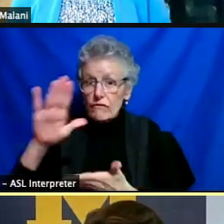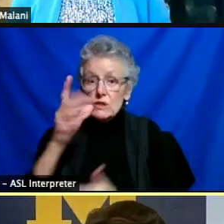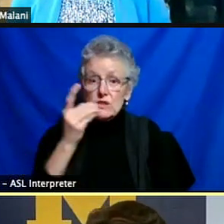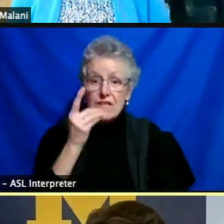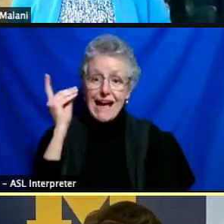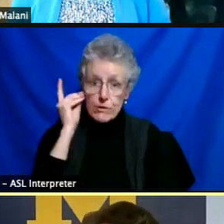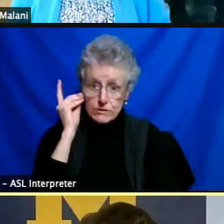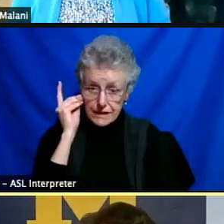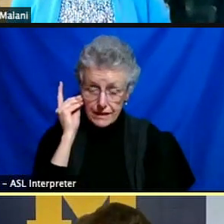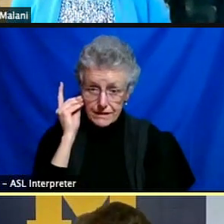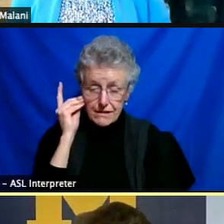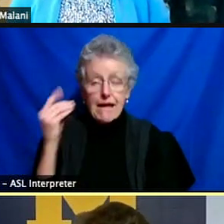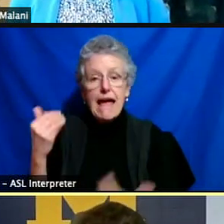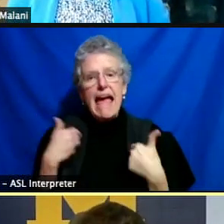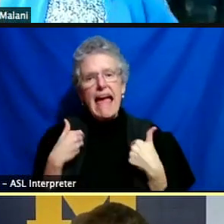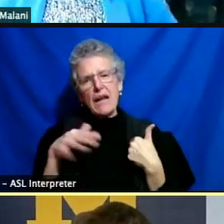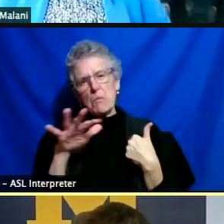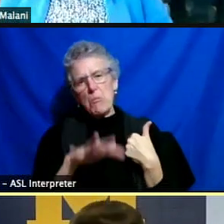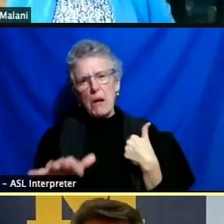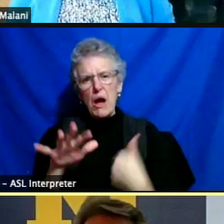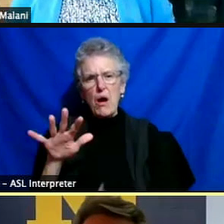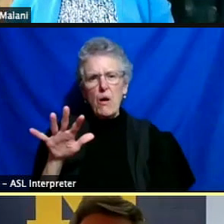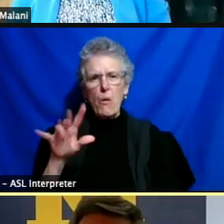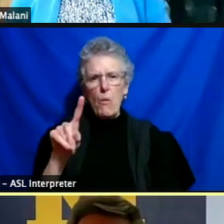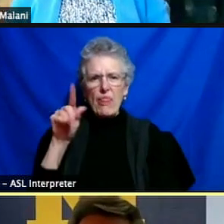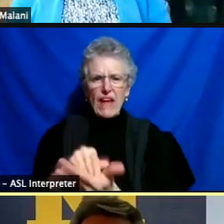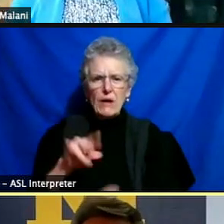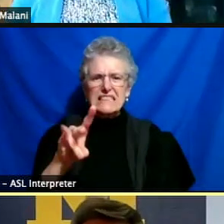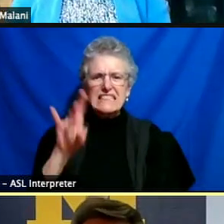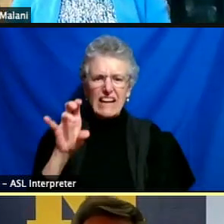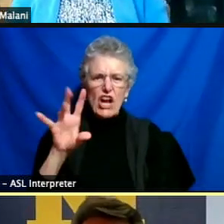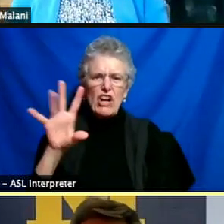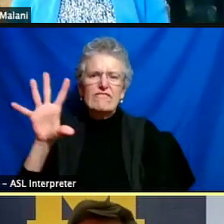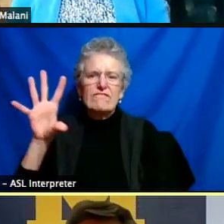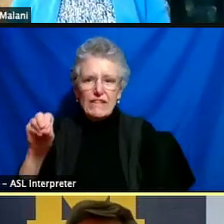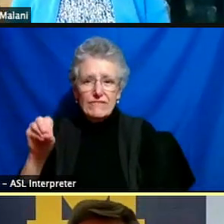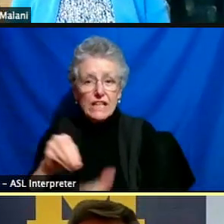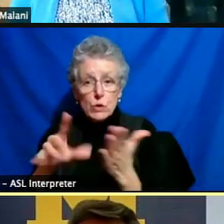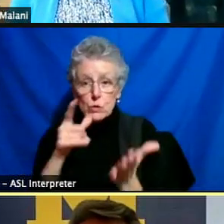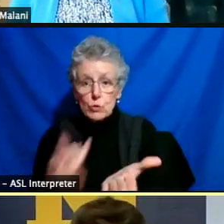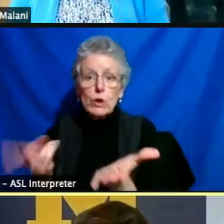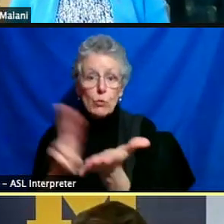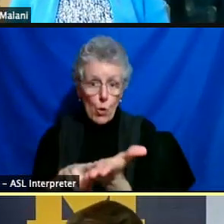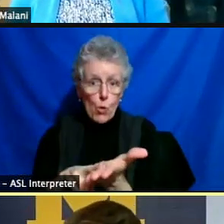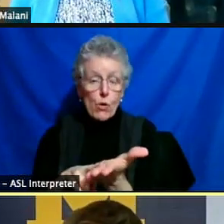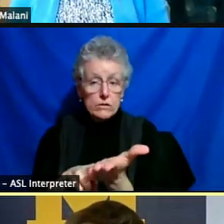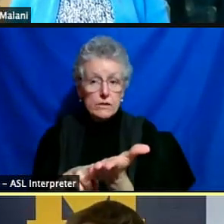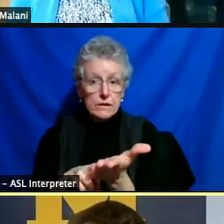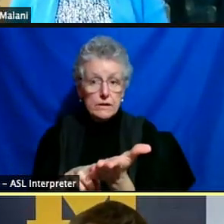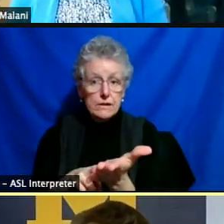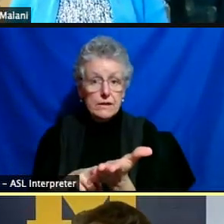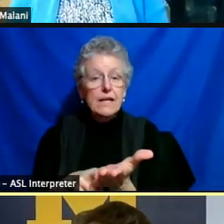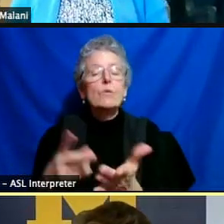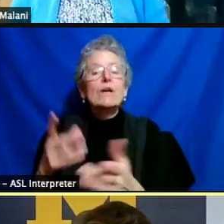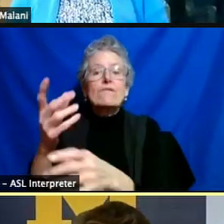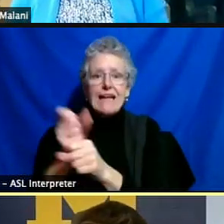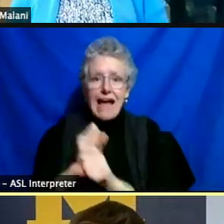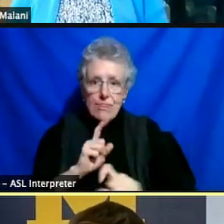We ended up with about 1,750 students enrolled, and we've received the results back.